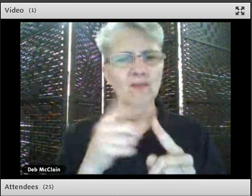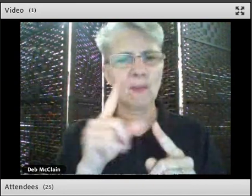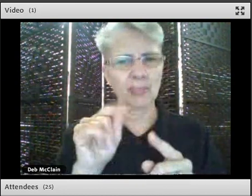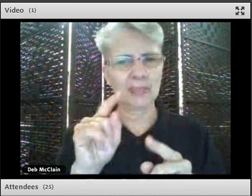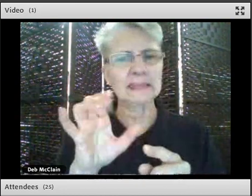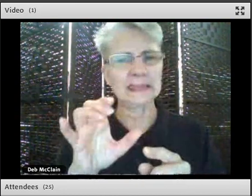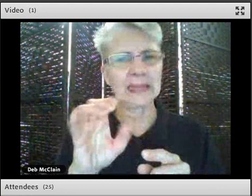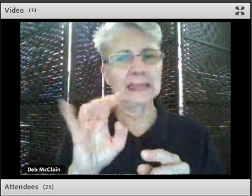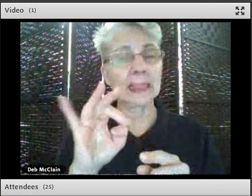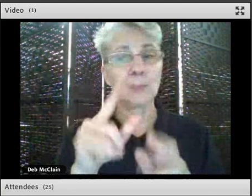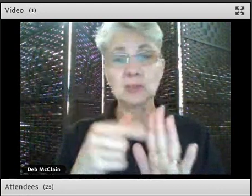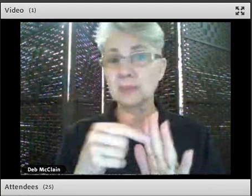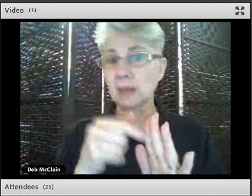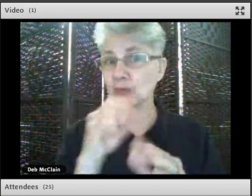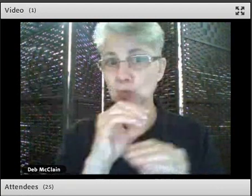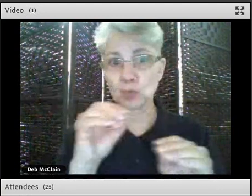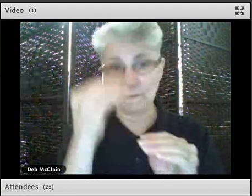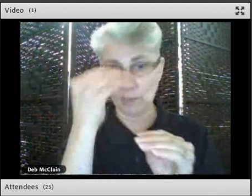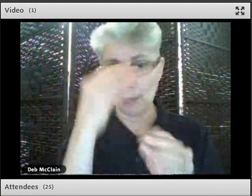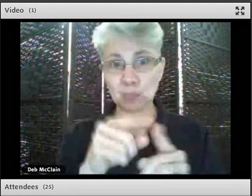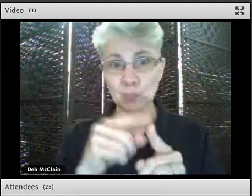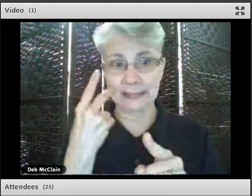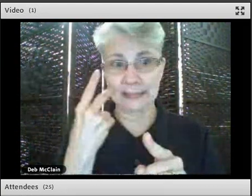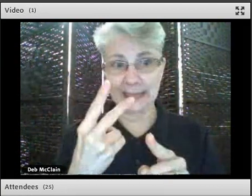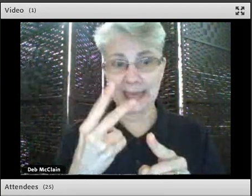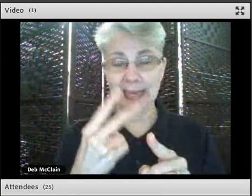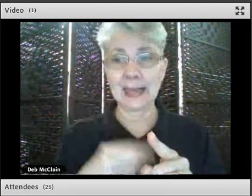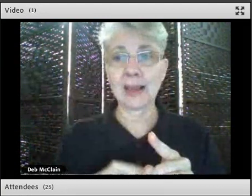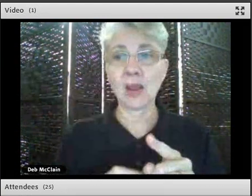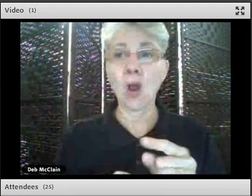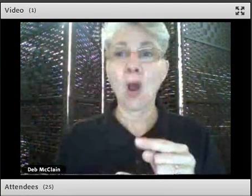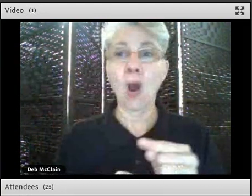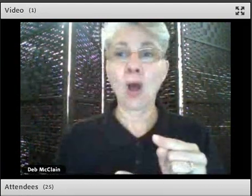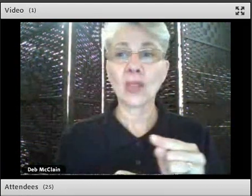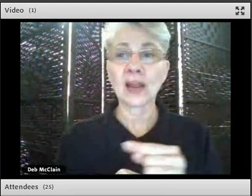there are no words for the title of that particular work.